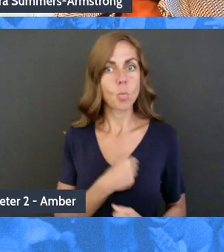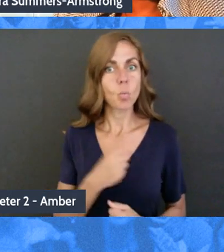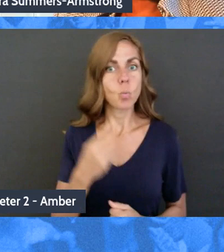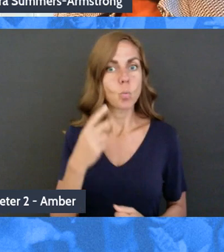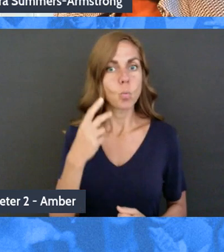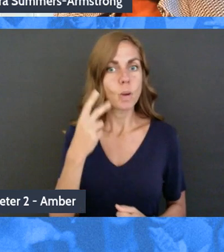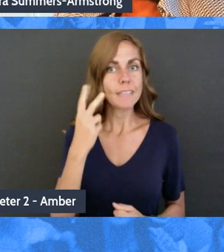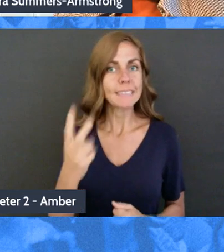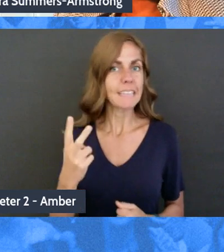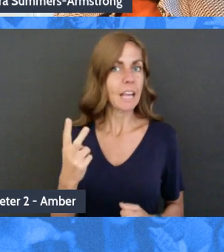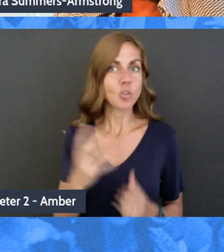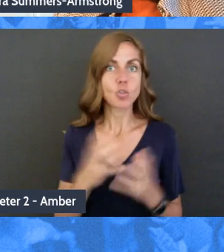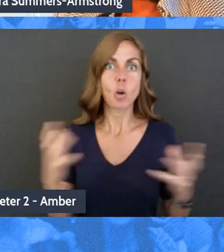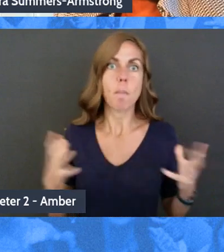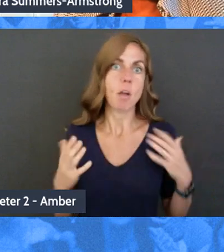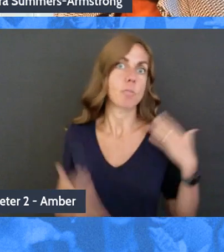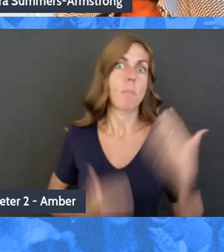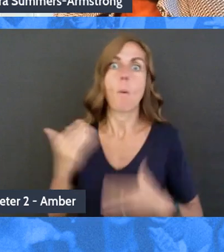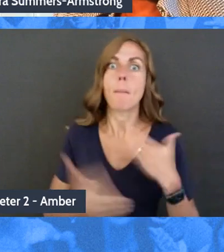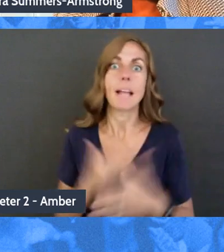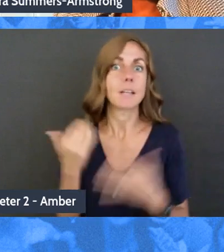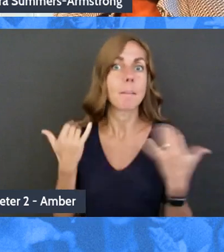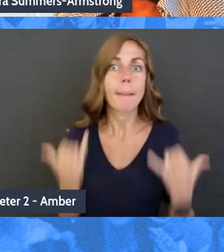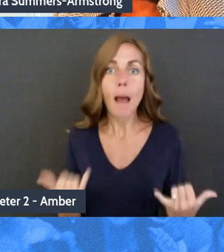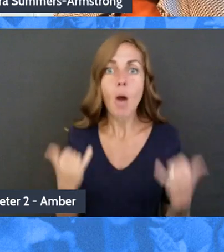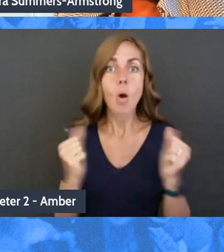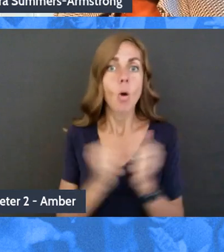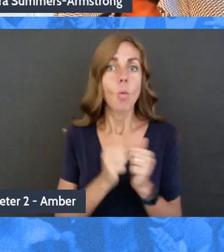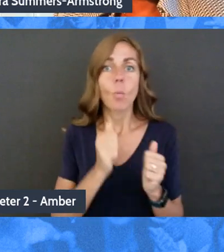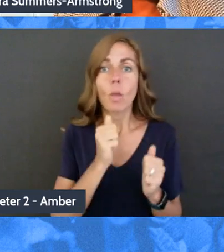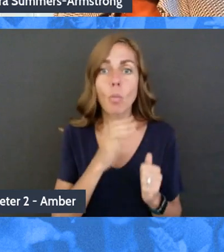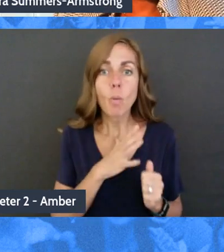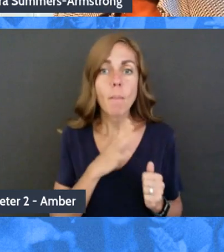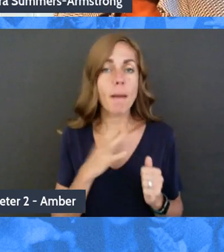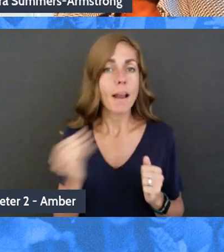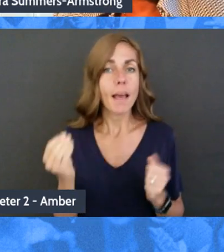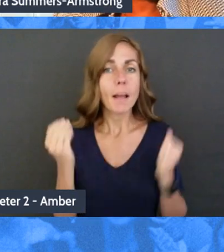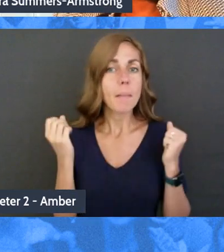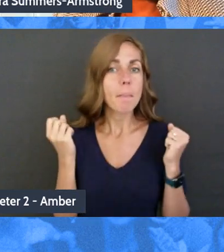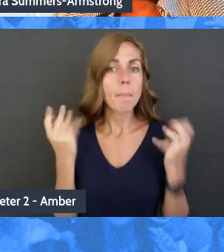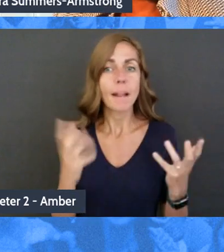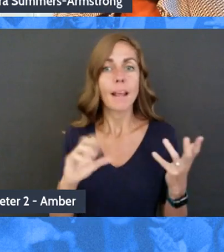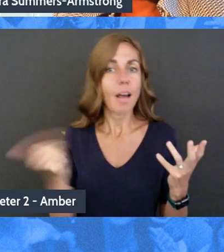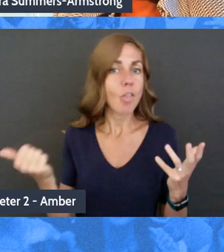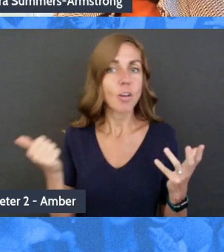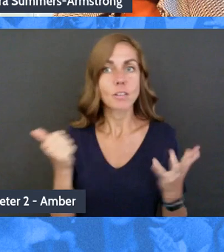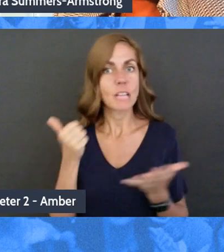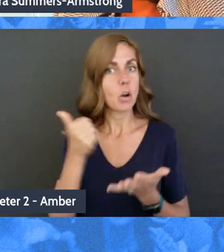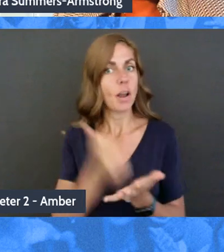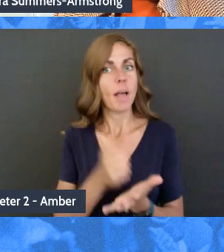with women and so many others that are just continuing to fight back.